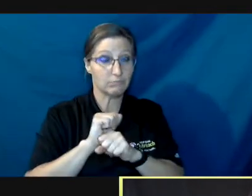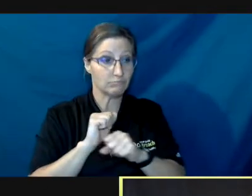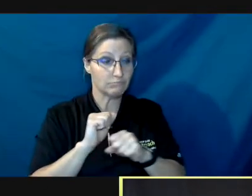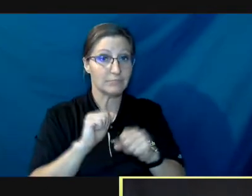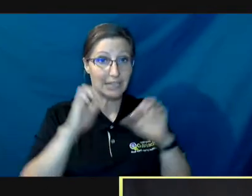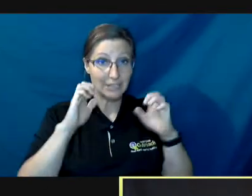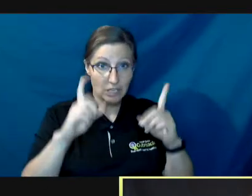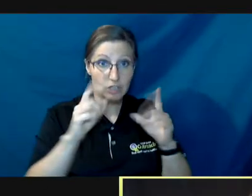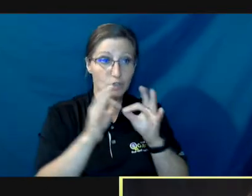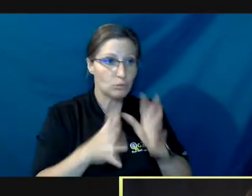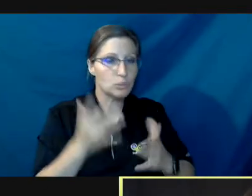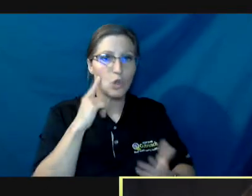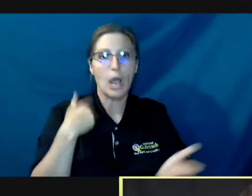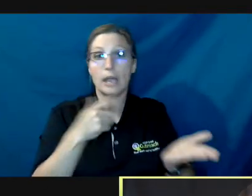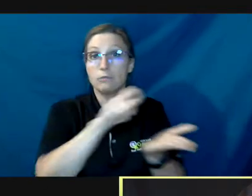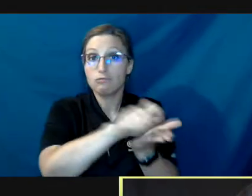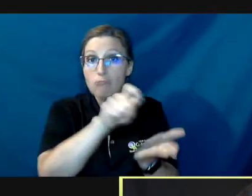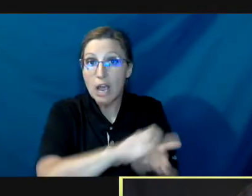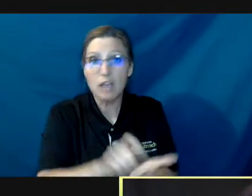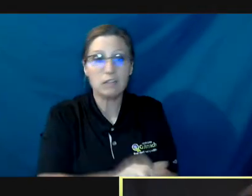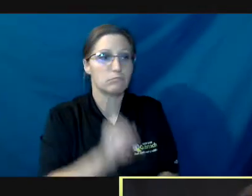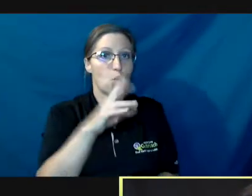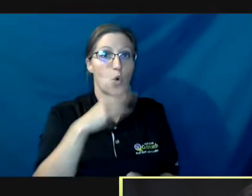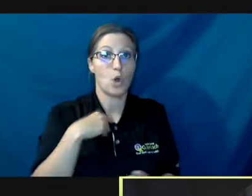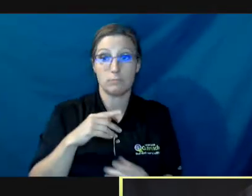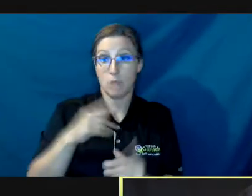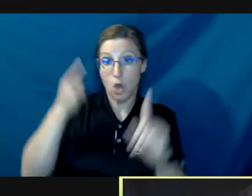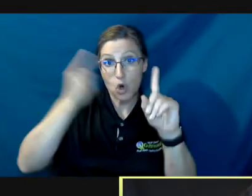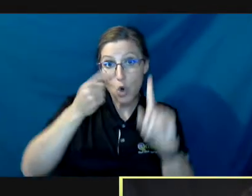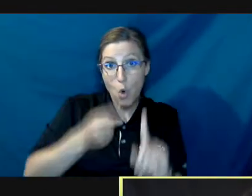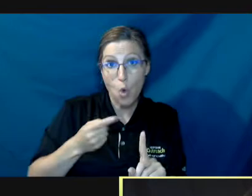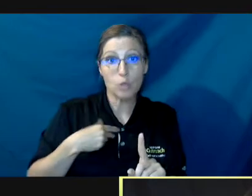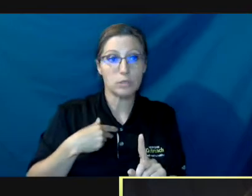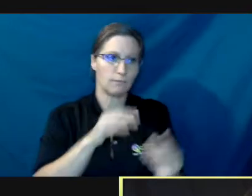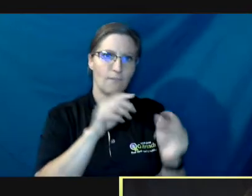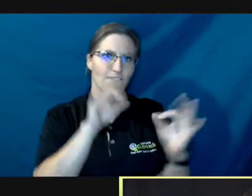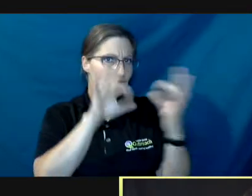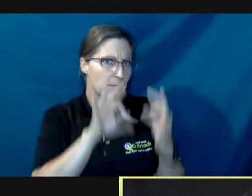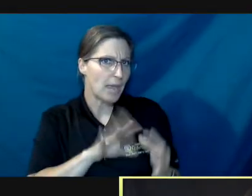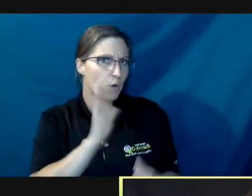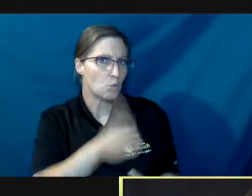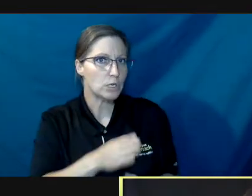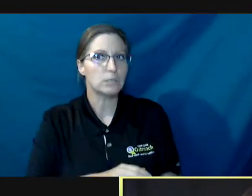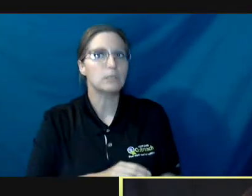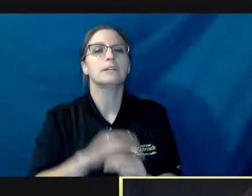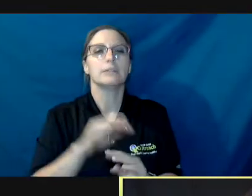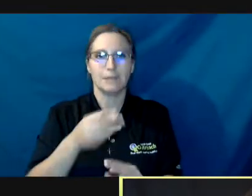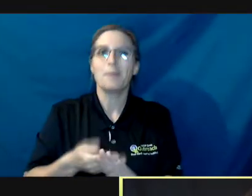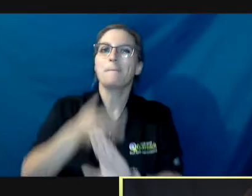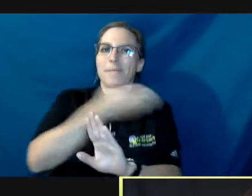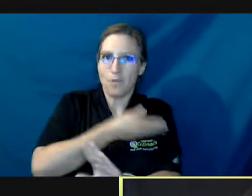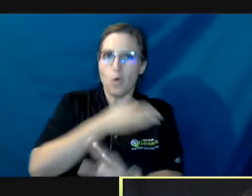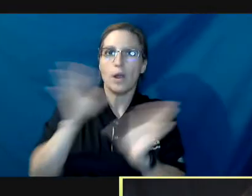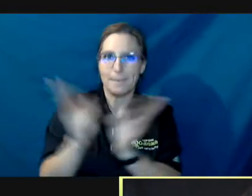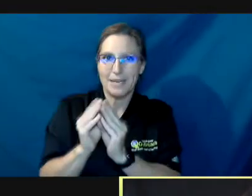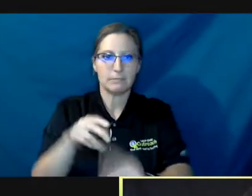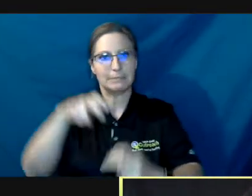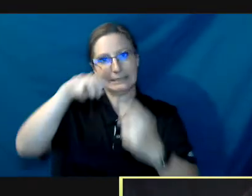in a written letter or just feedback on the goals from the DHH teacher. We're sitting down before the meeting and just sharing your thoughts.